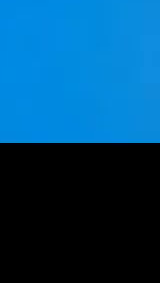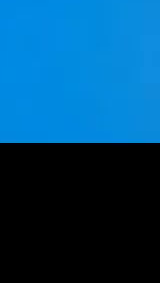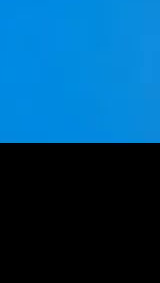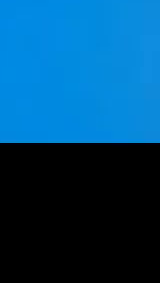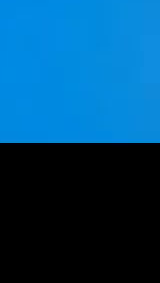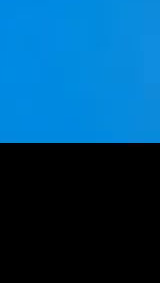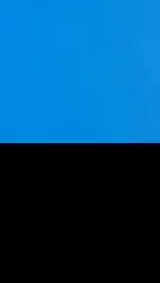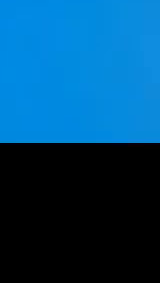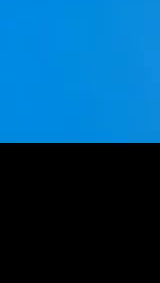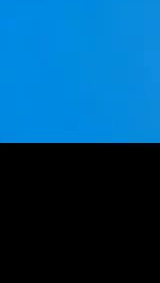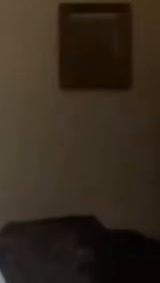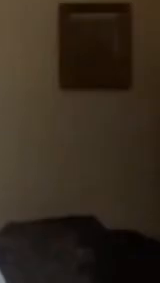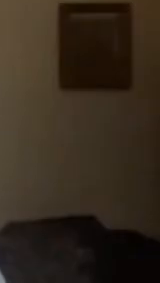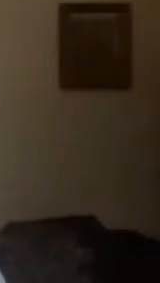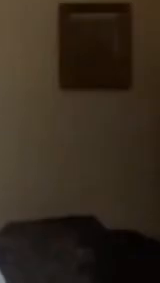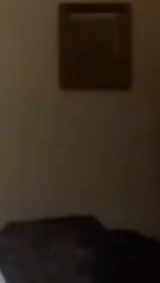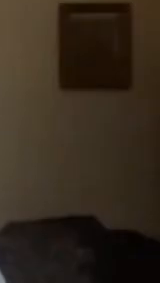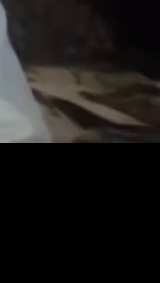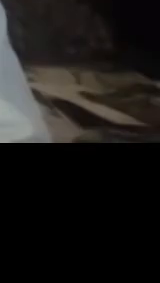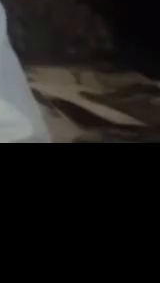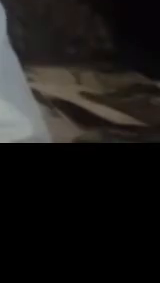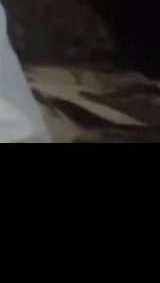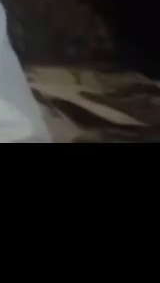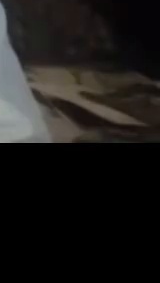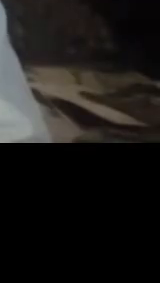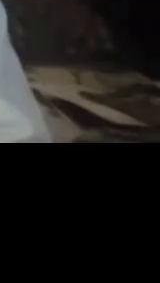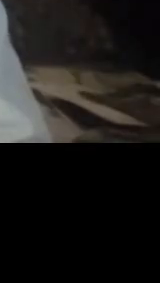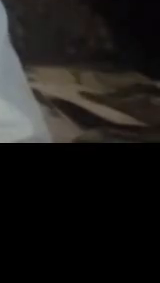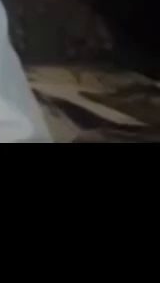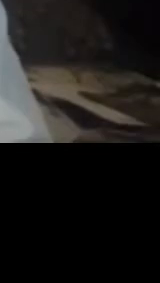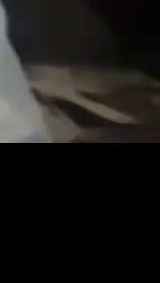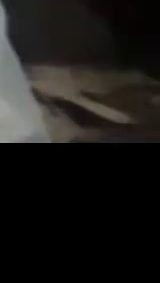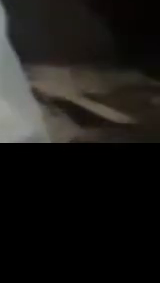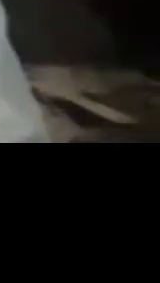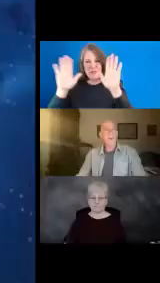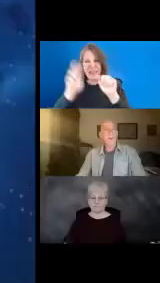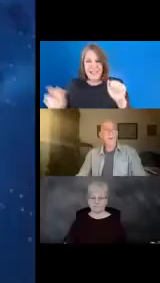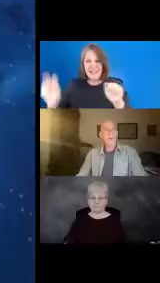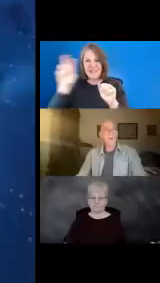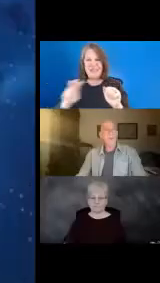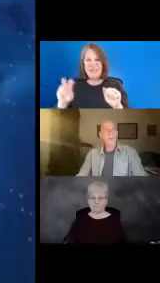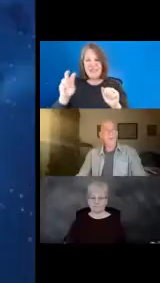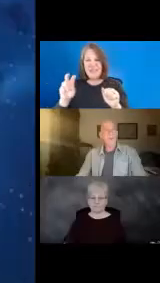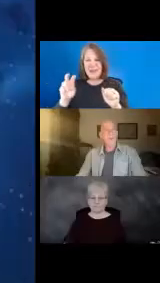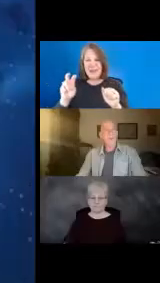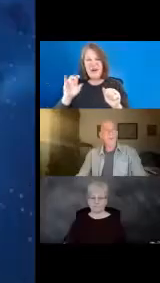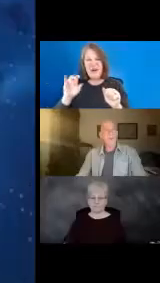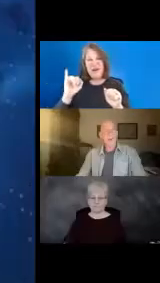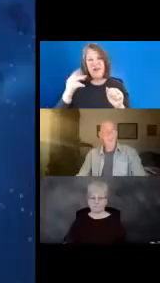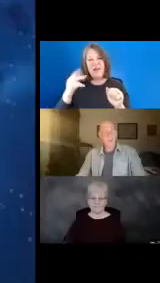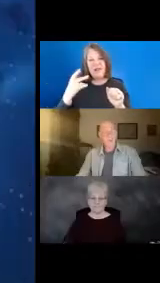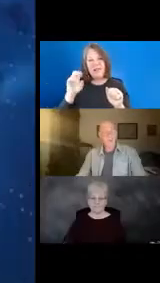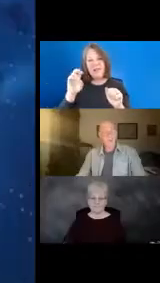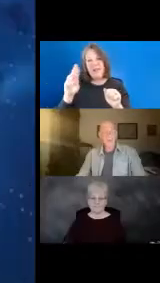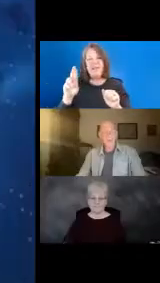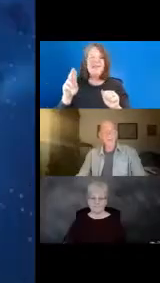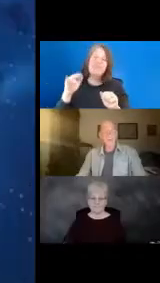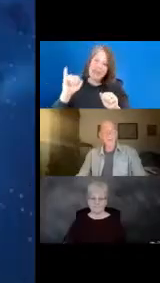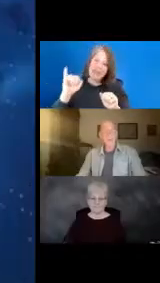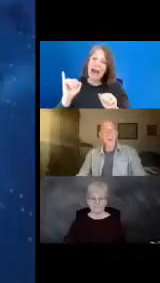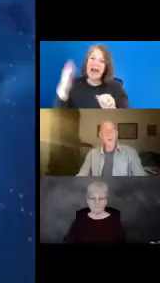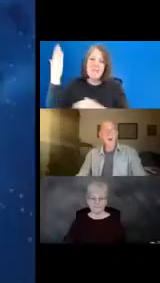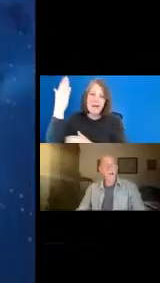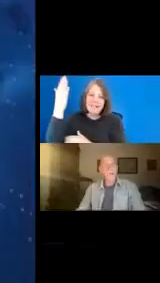16:19:15 can get started on this grand tour, if you will, of the iPresentation system.